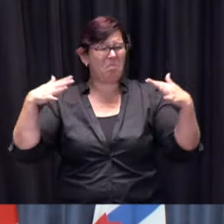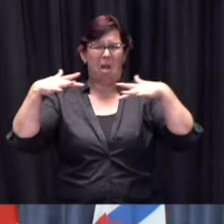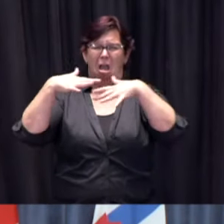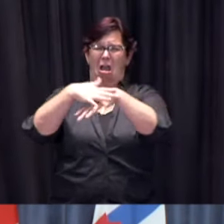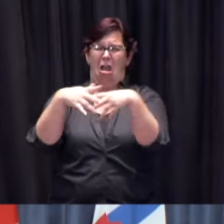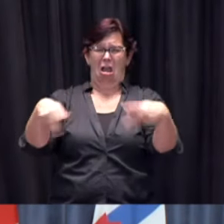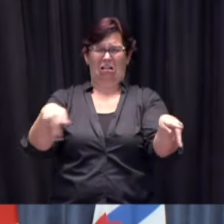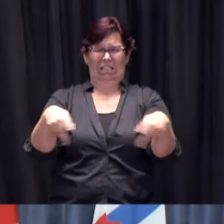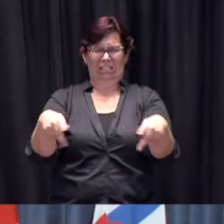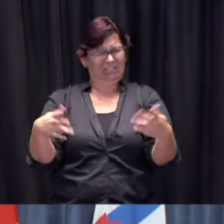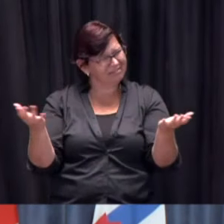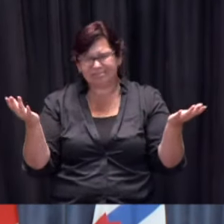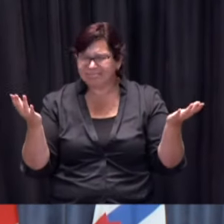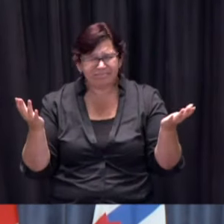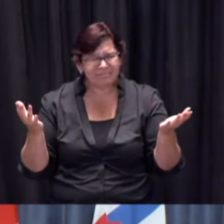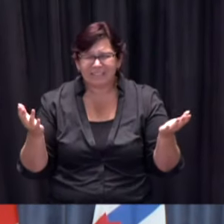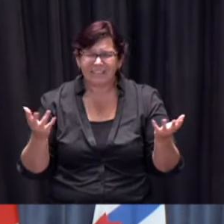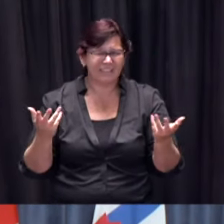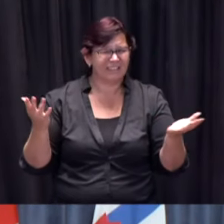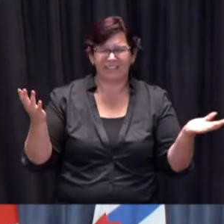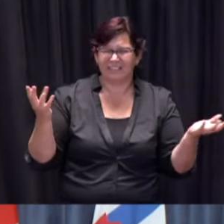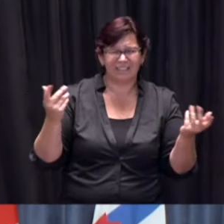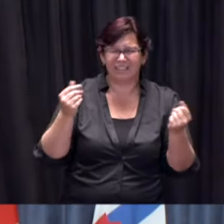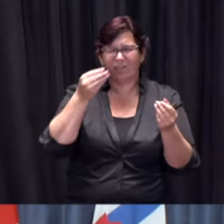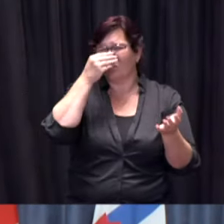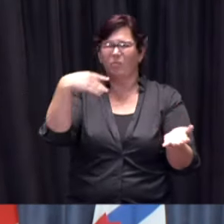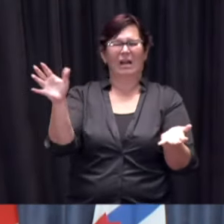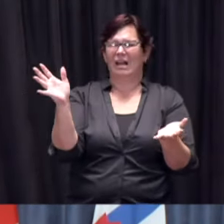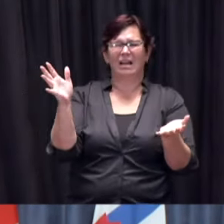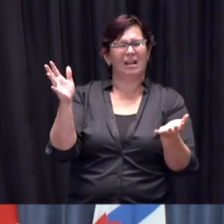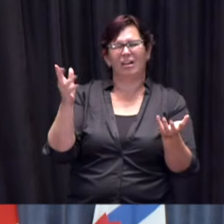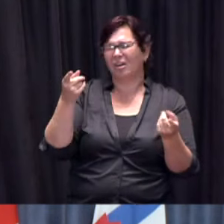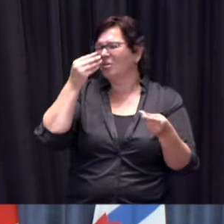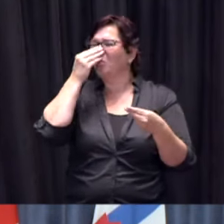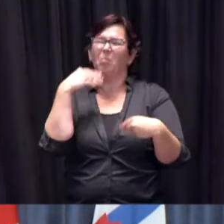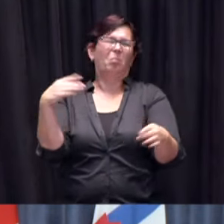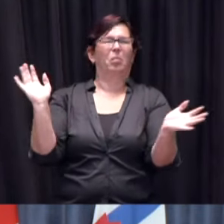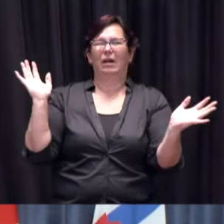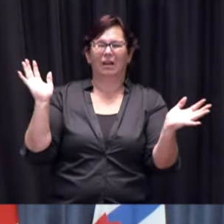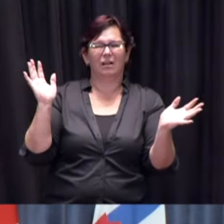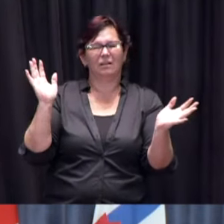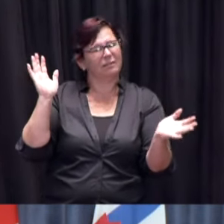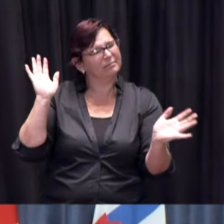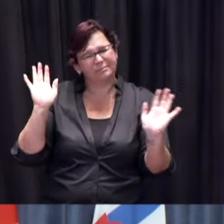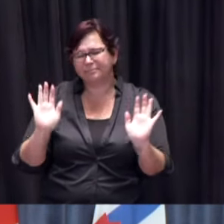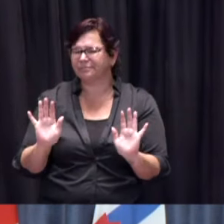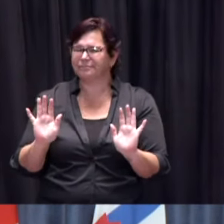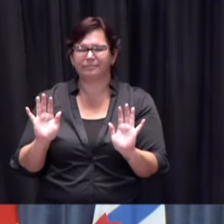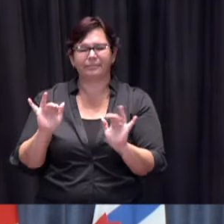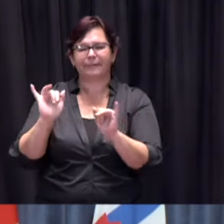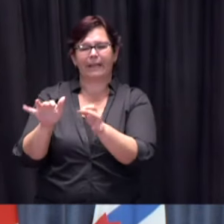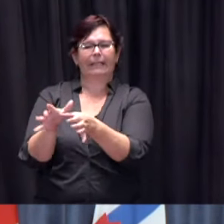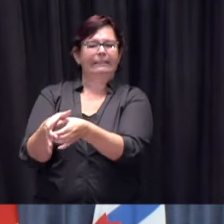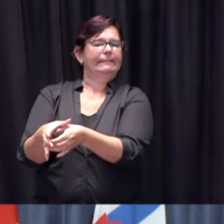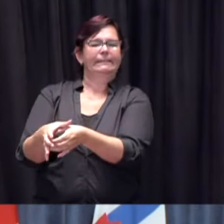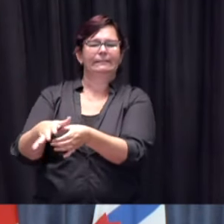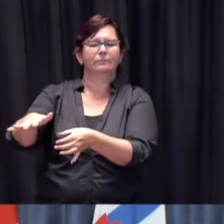6 or 11 they just seem to be insistent upon doing what is only described as irresponsible behaviour and so I think we're gonna have to